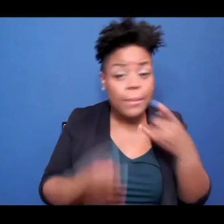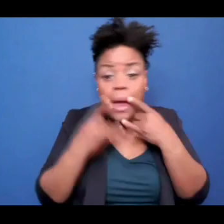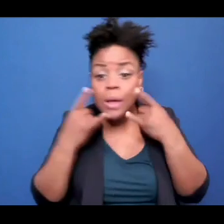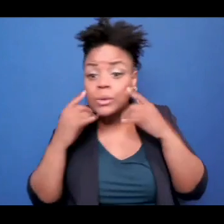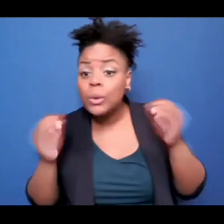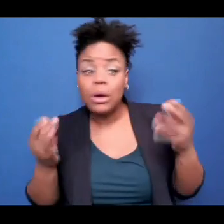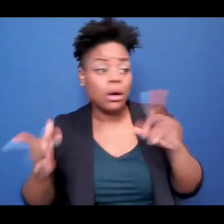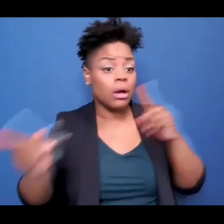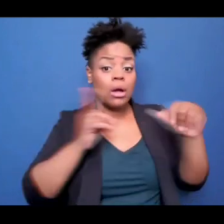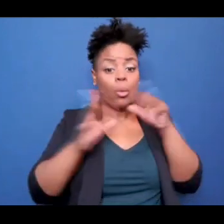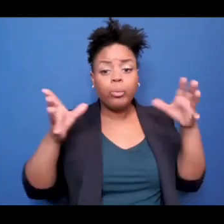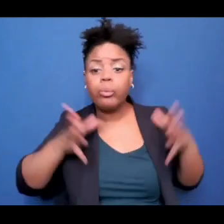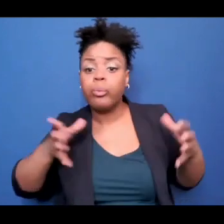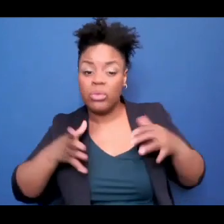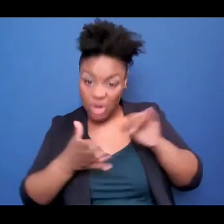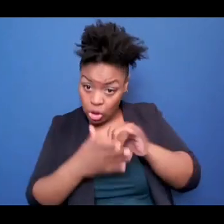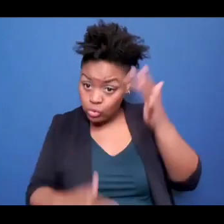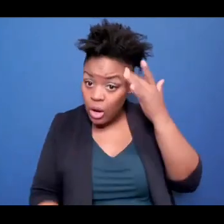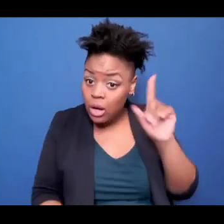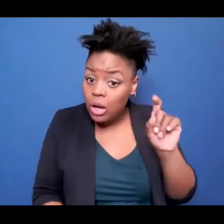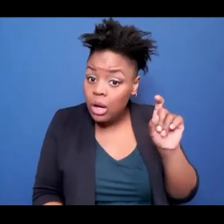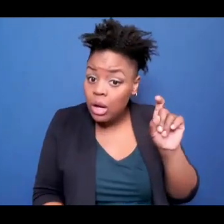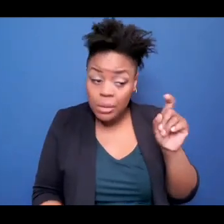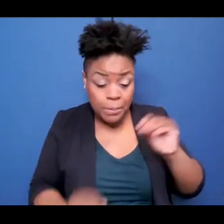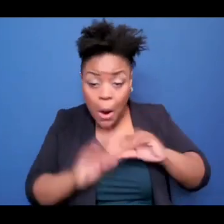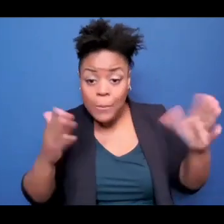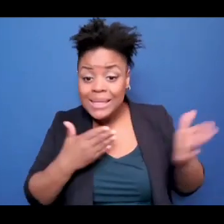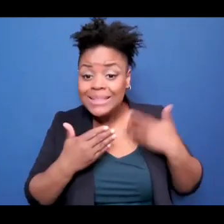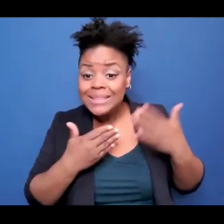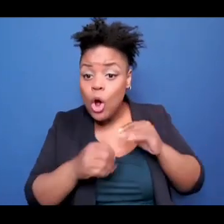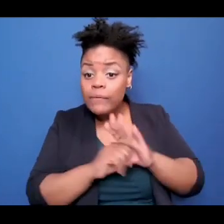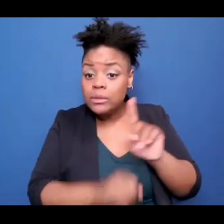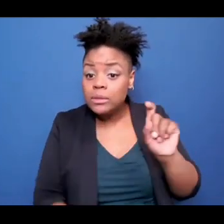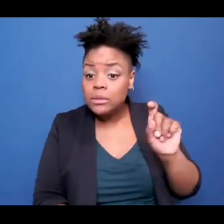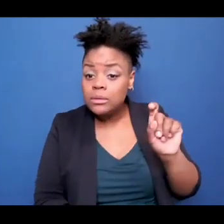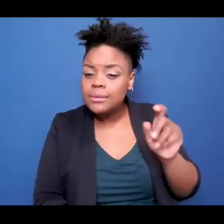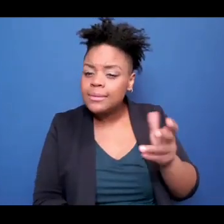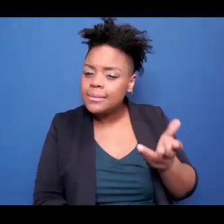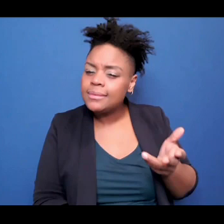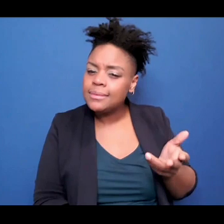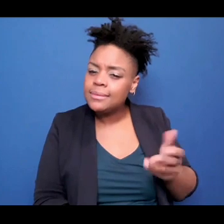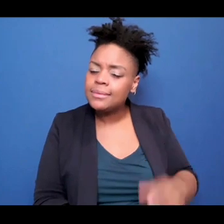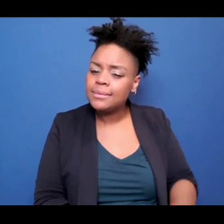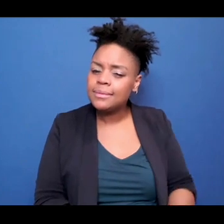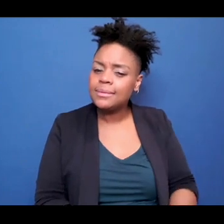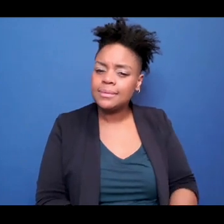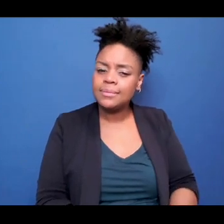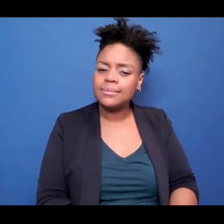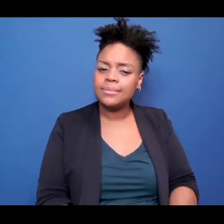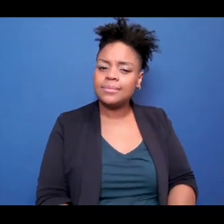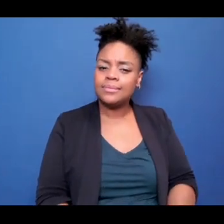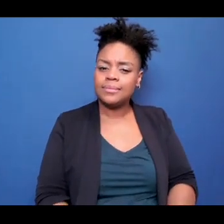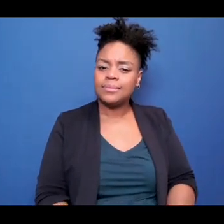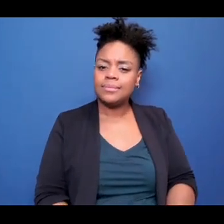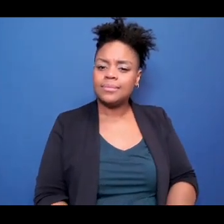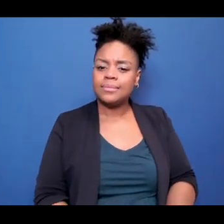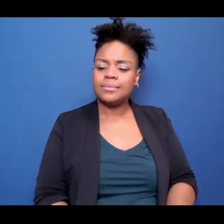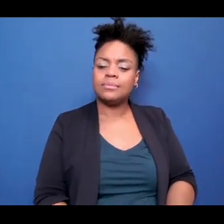WEAR A MASK OR DO NOT SOCIALLY DISTANCE THEMSELVES? COULD THAT BE THE EXPLANATION OF WHY THE HIGHER INCIDENCE? END QUOTE.